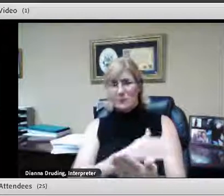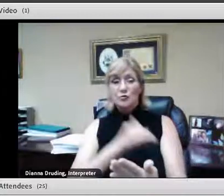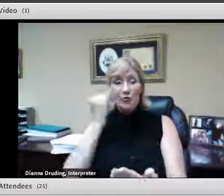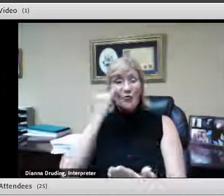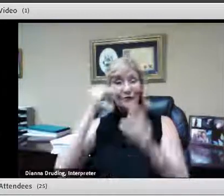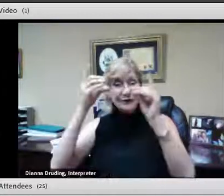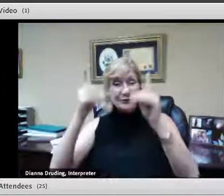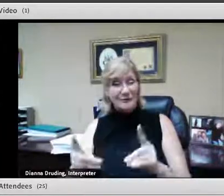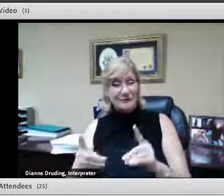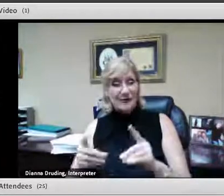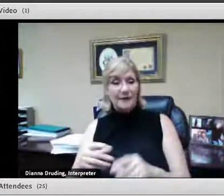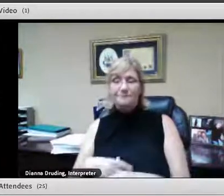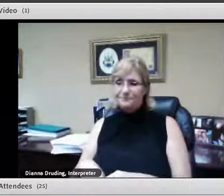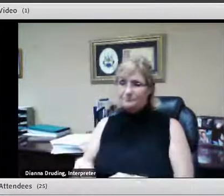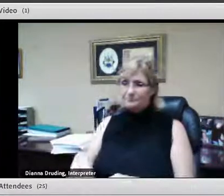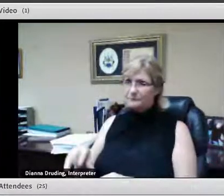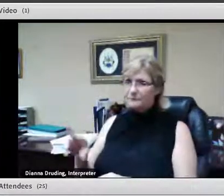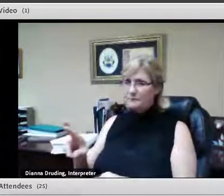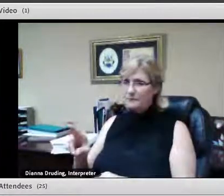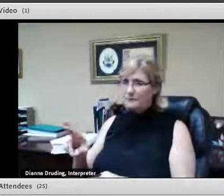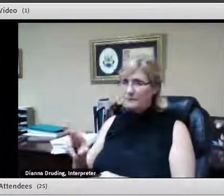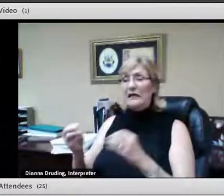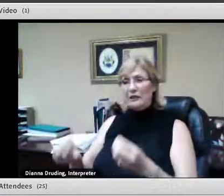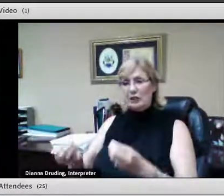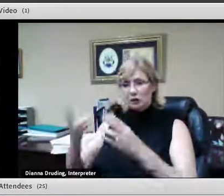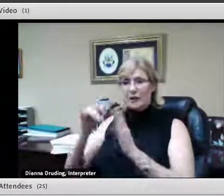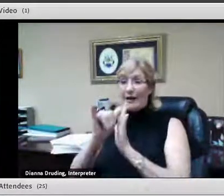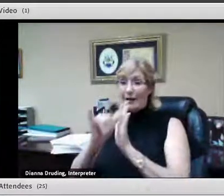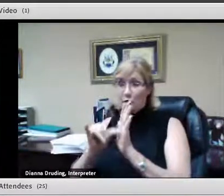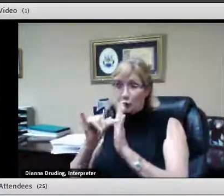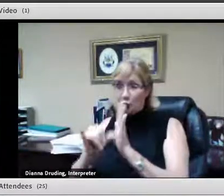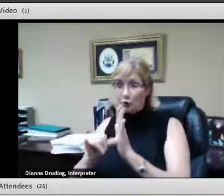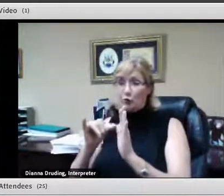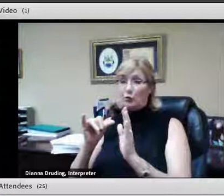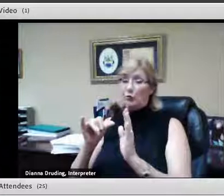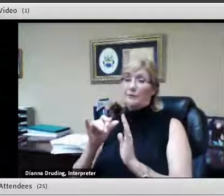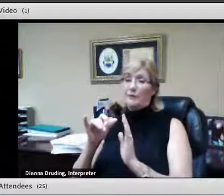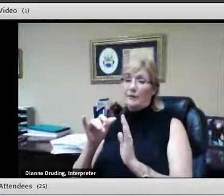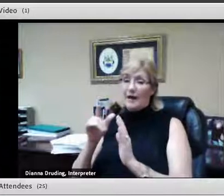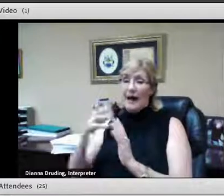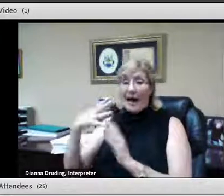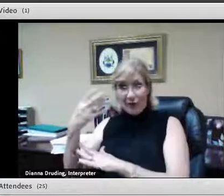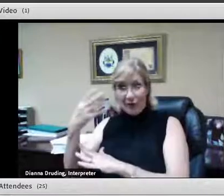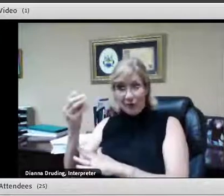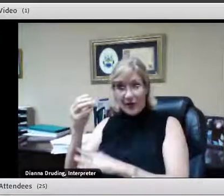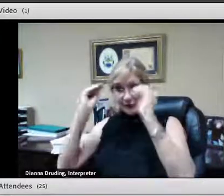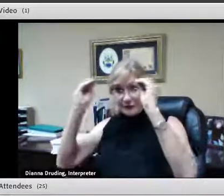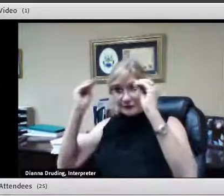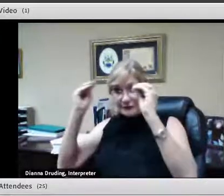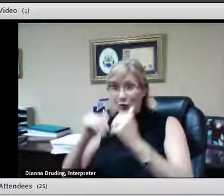Ryan: It is, and there's a lot of YouTube videos out there that can teach you how to play. Don't be alarmed when many of them are, like, 9-year-olds.